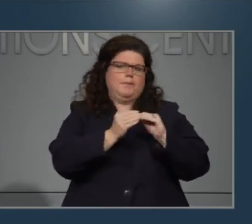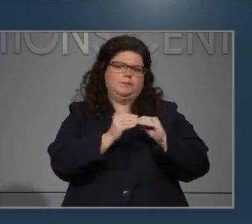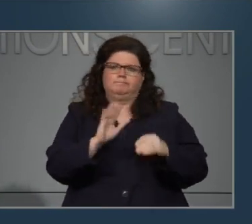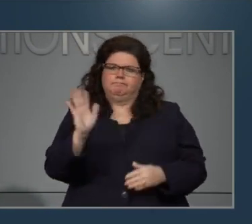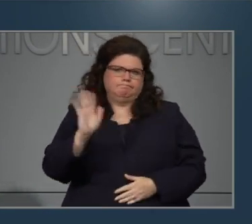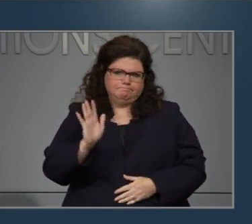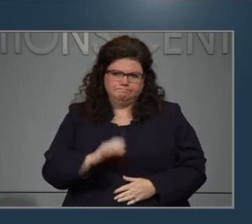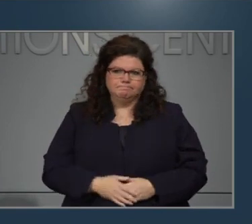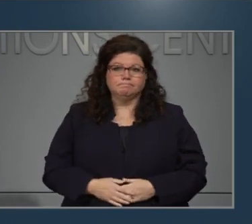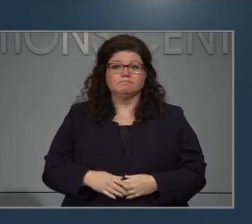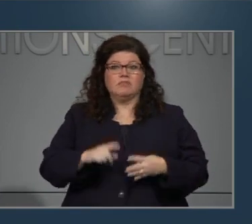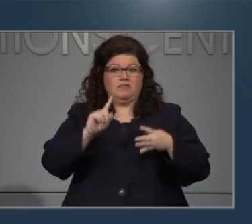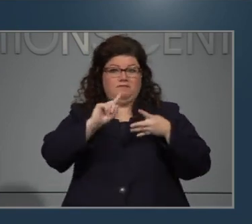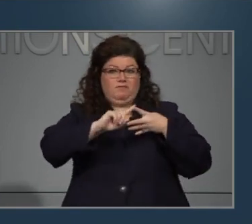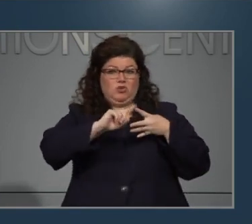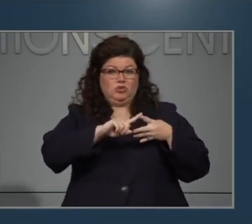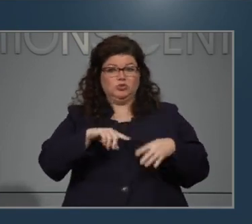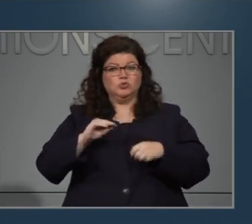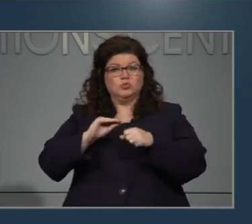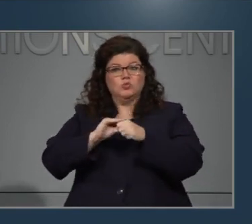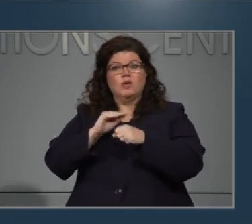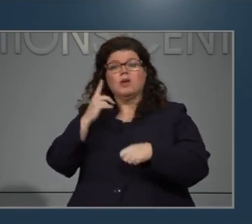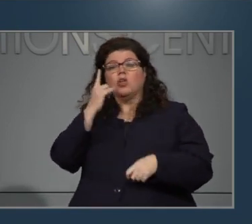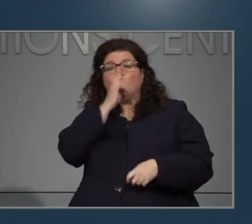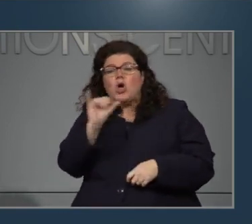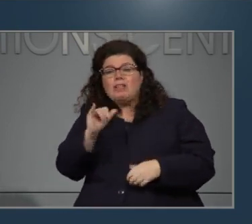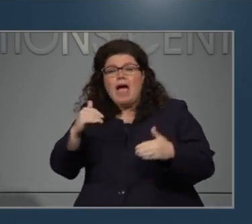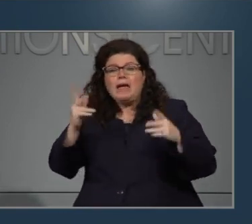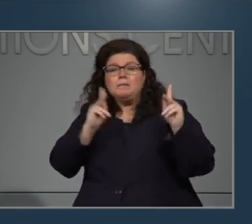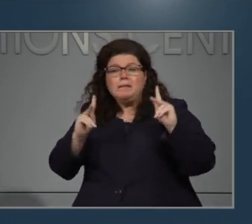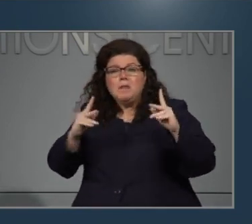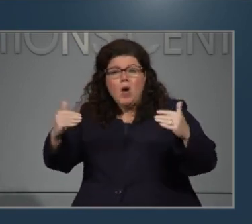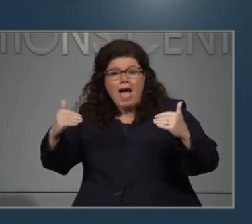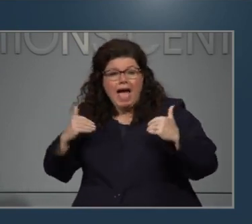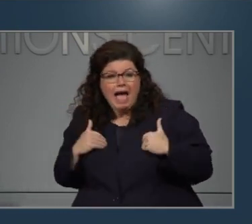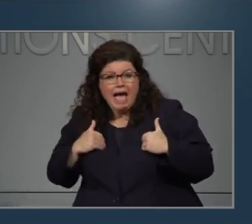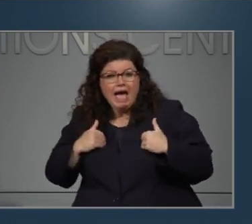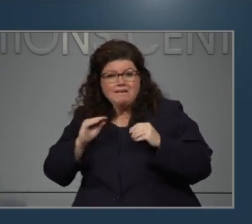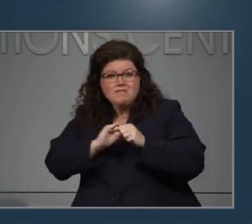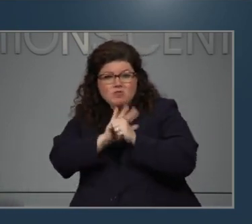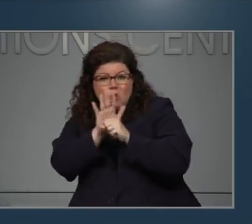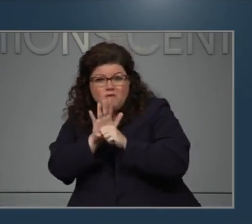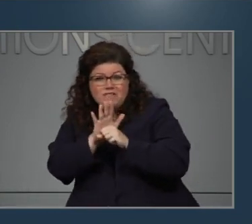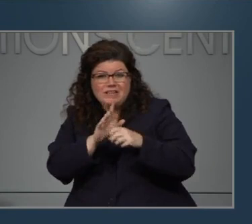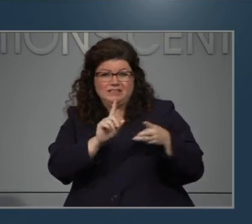WE LOOK AT A COMBINATION OF TRENDS THAT GUIDE OUR DECISION-MAKING THEY INCLUDE COVID.